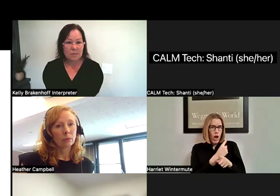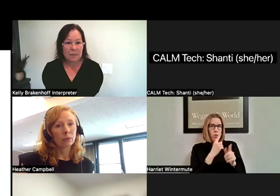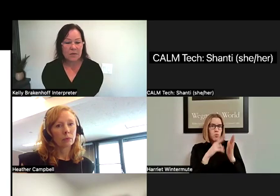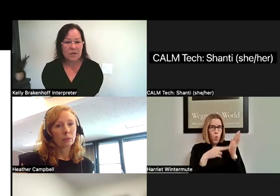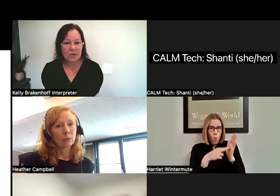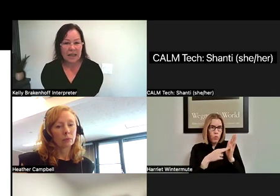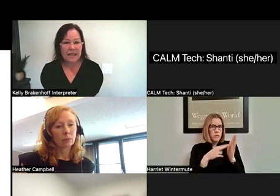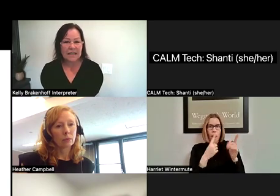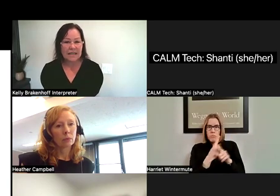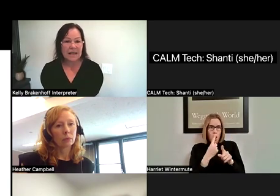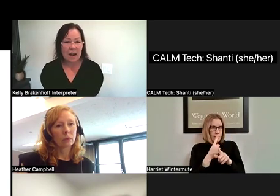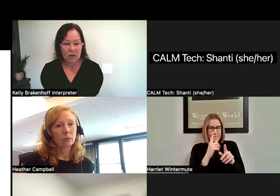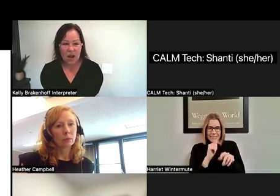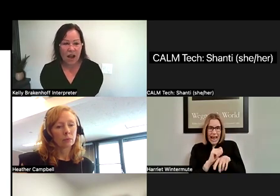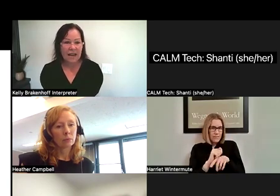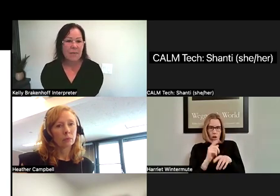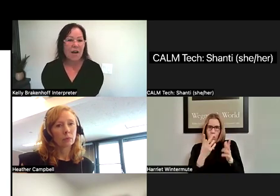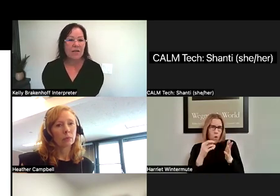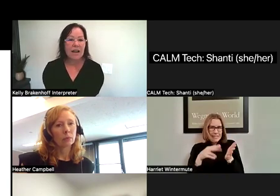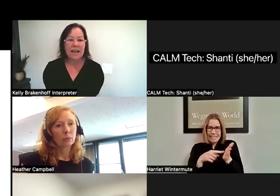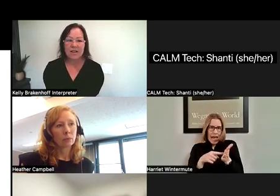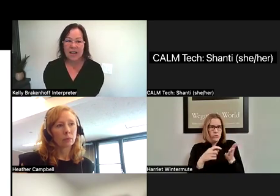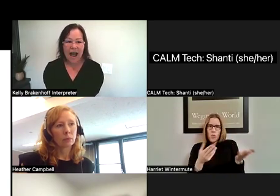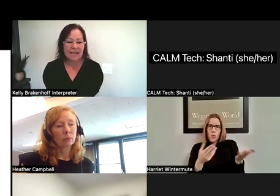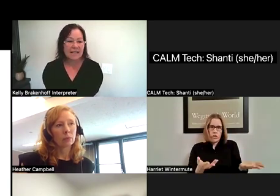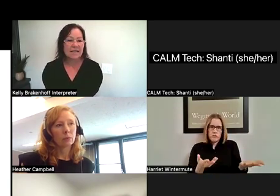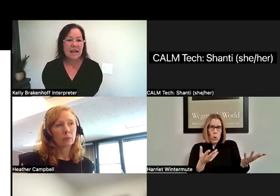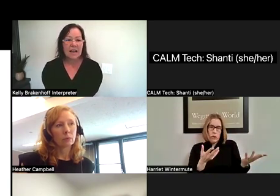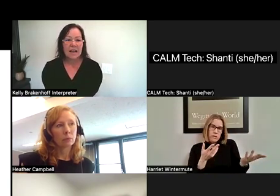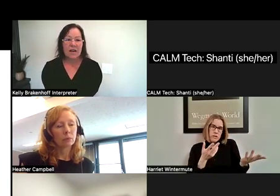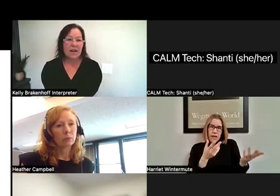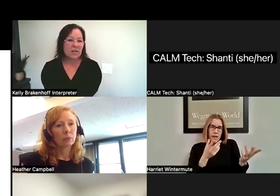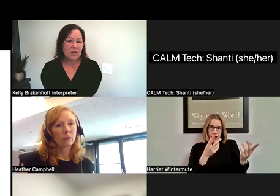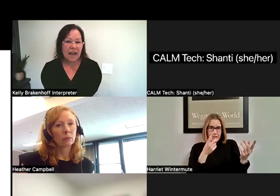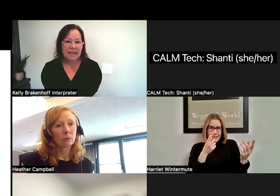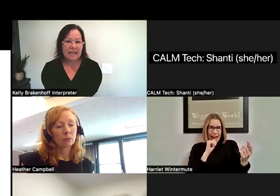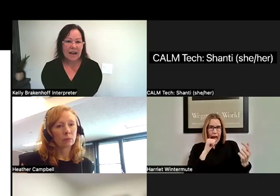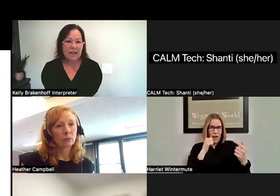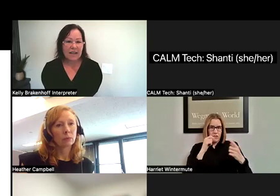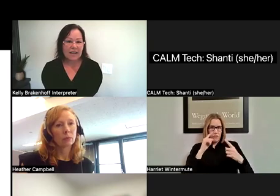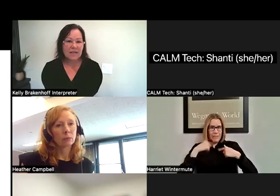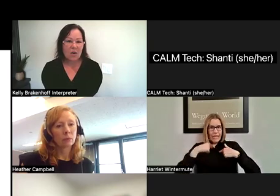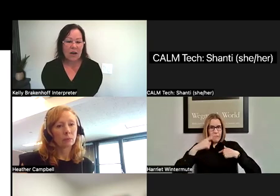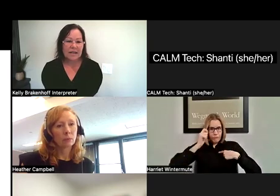people's duties that we're talking about in their tasks and their due dates and everything. So it's